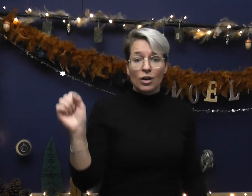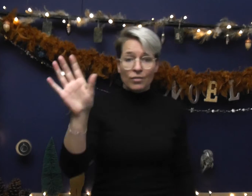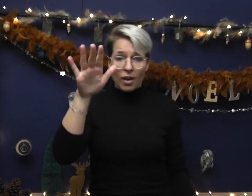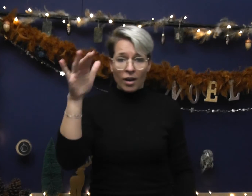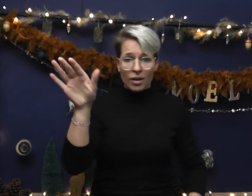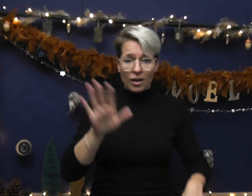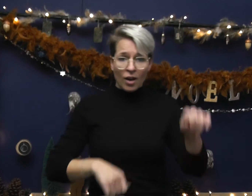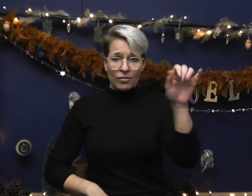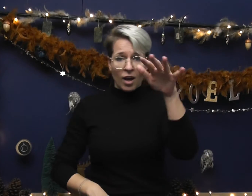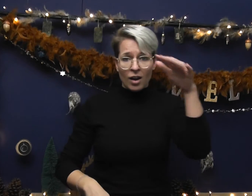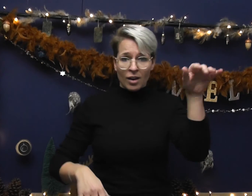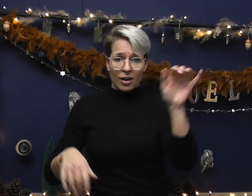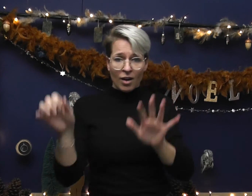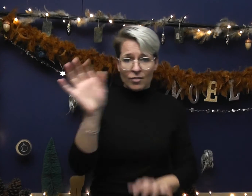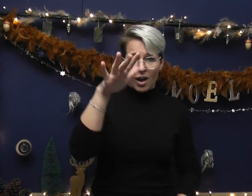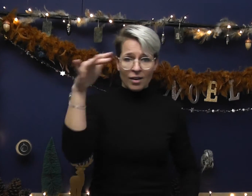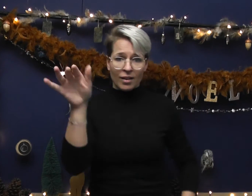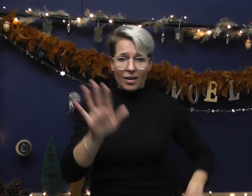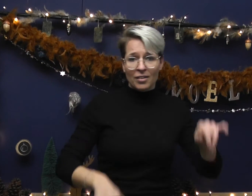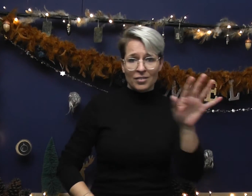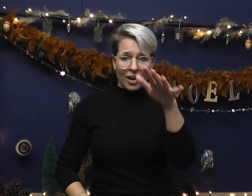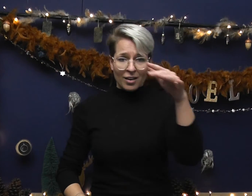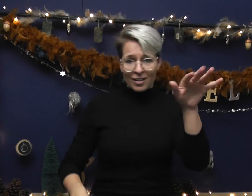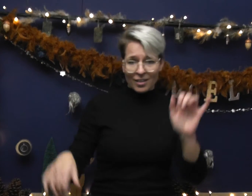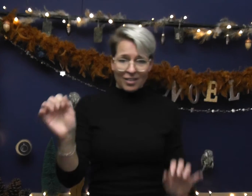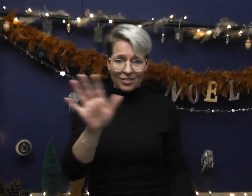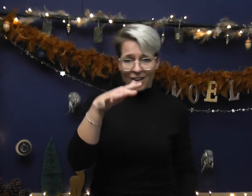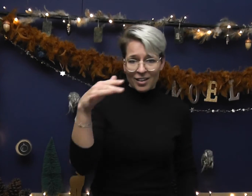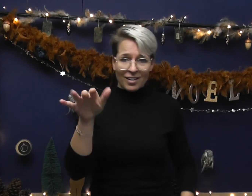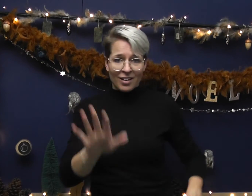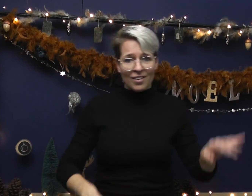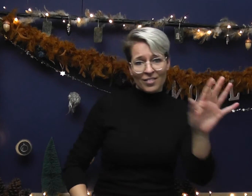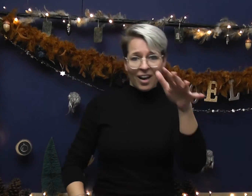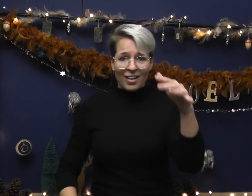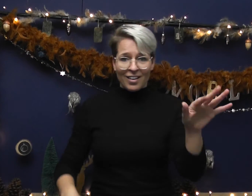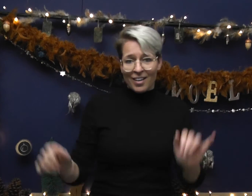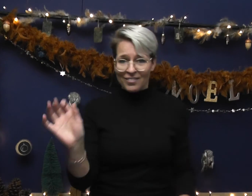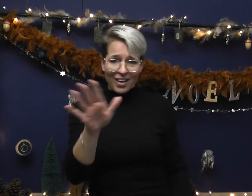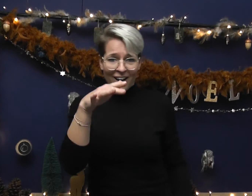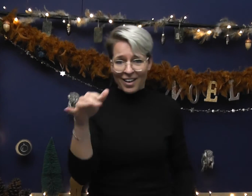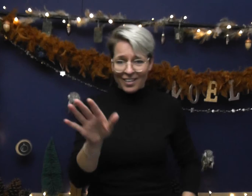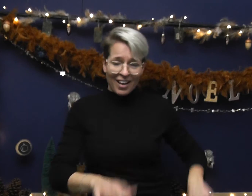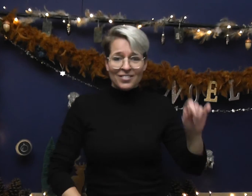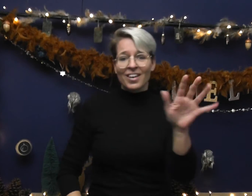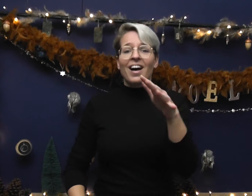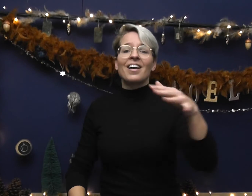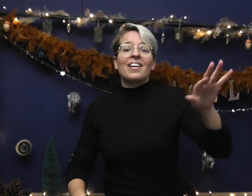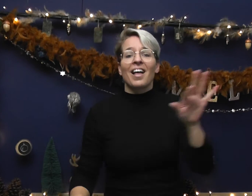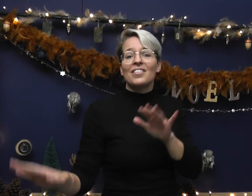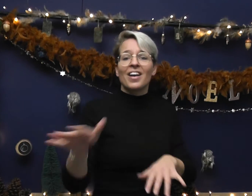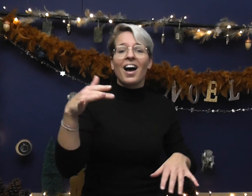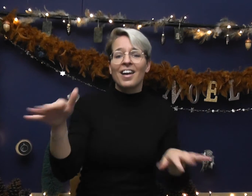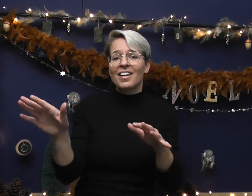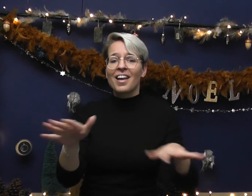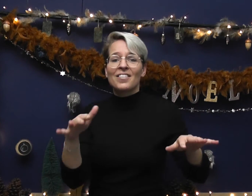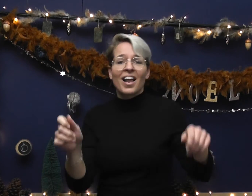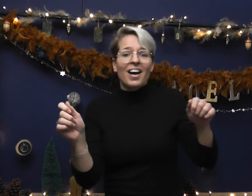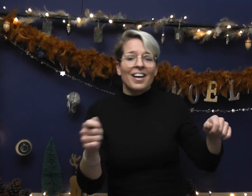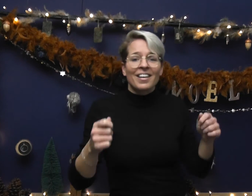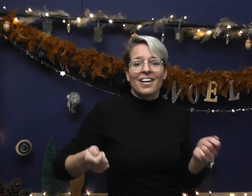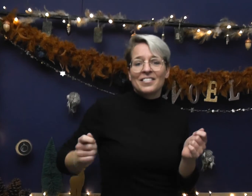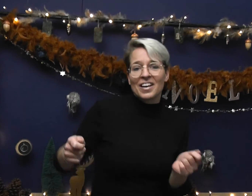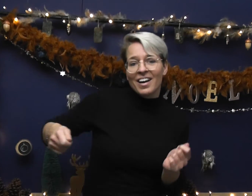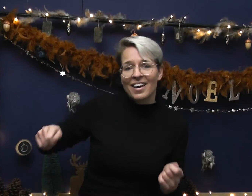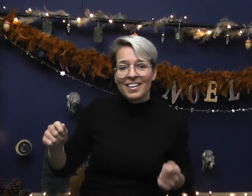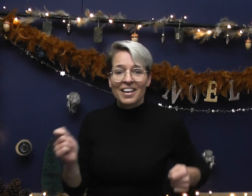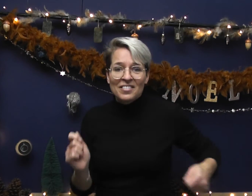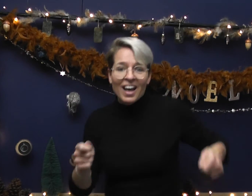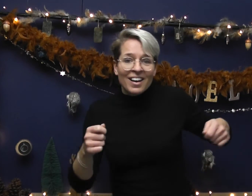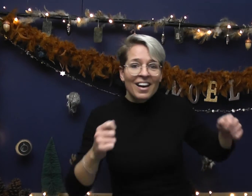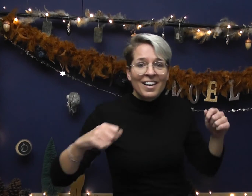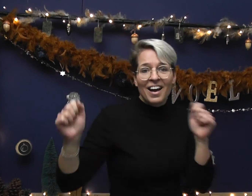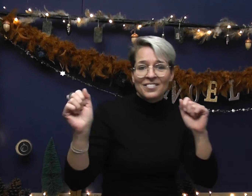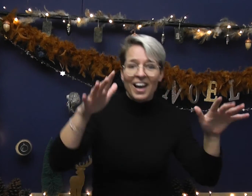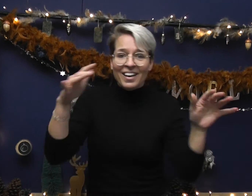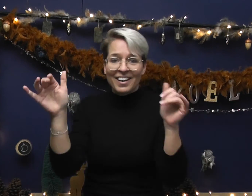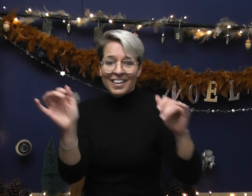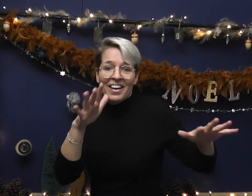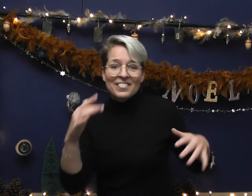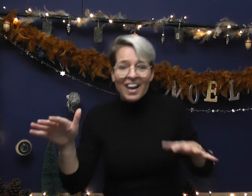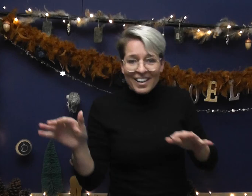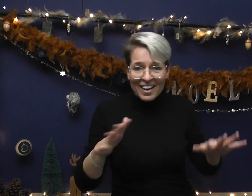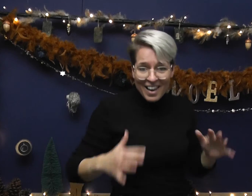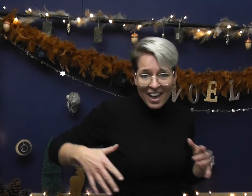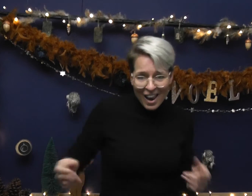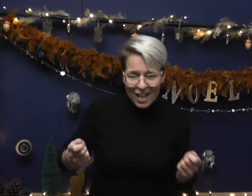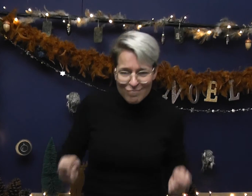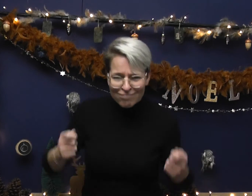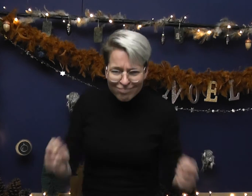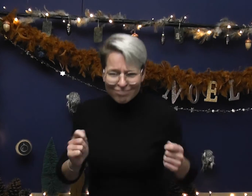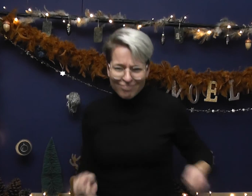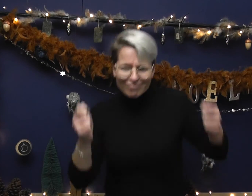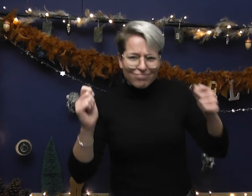Na na na na, na na na na Na na na na, na na na na